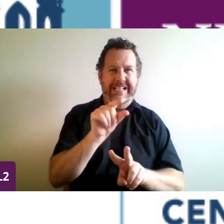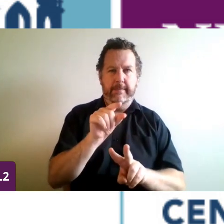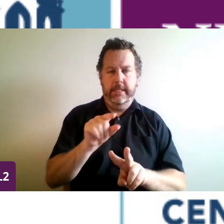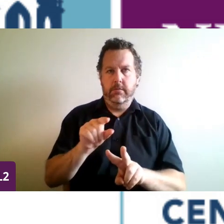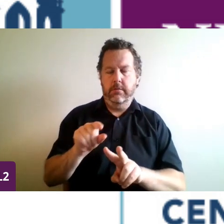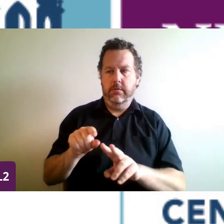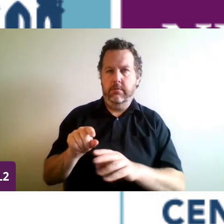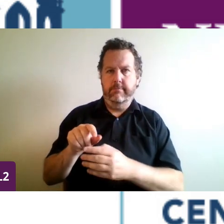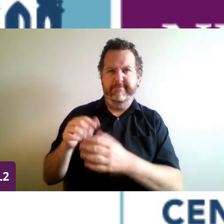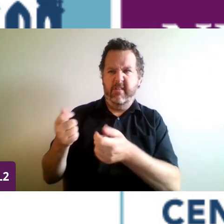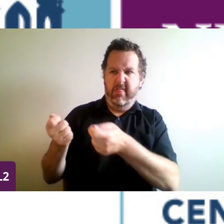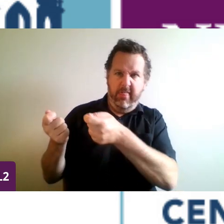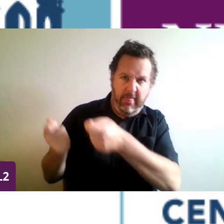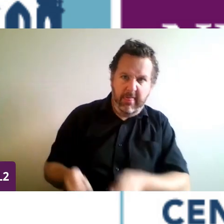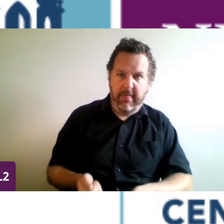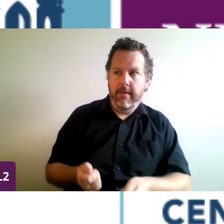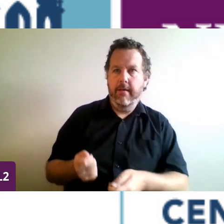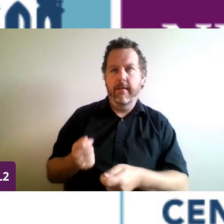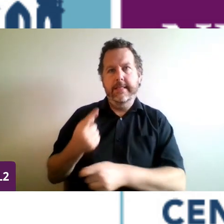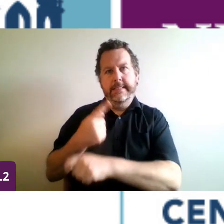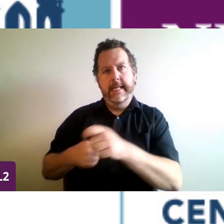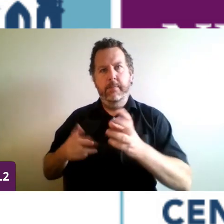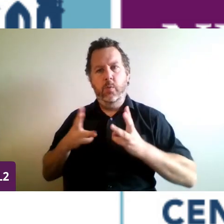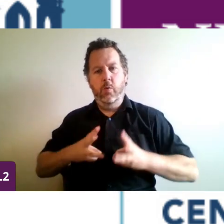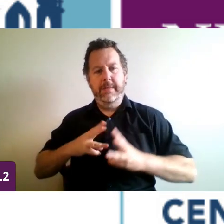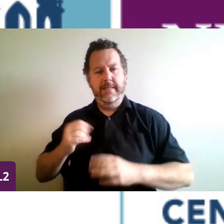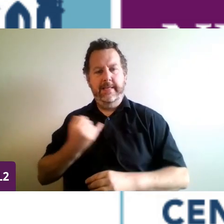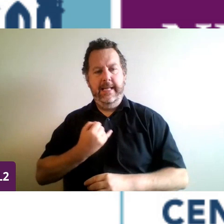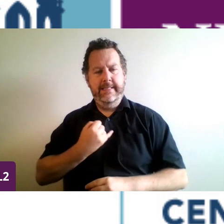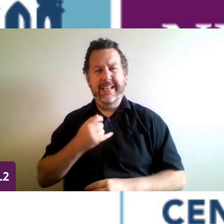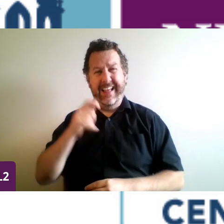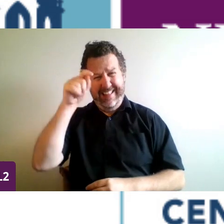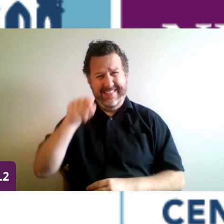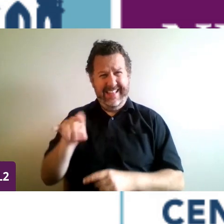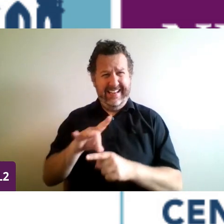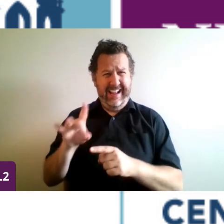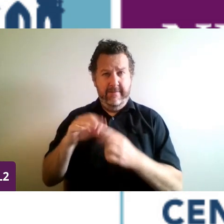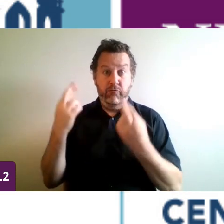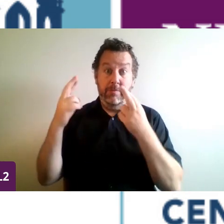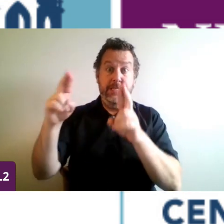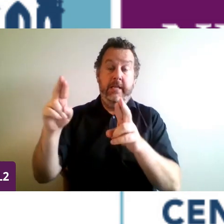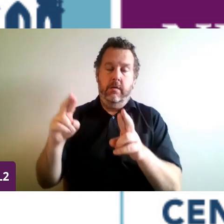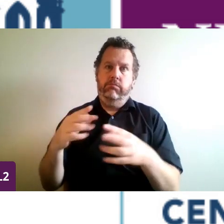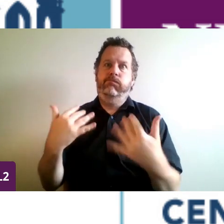I think those representations are really problematic. Including disabled people. We keep going back